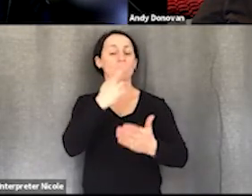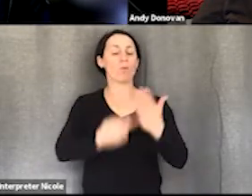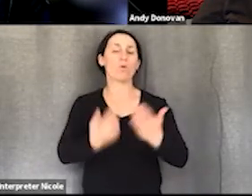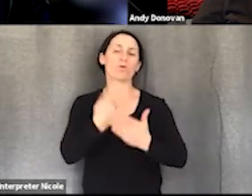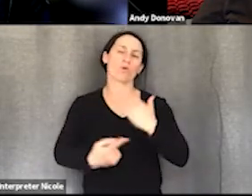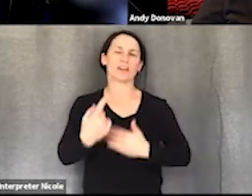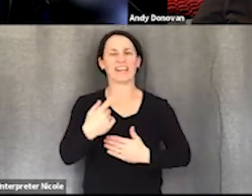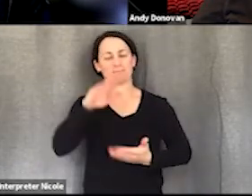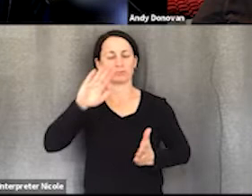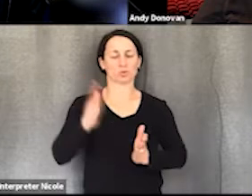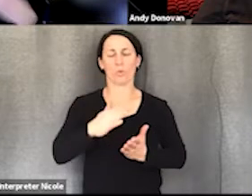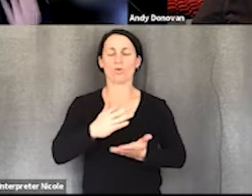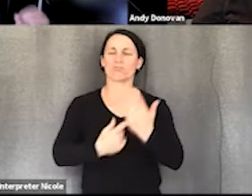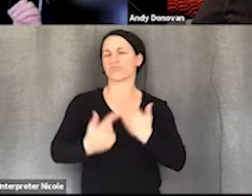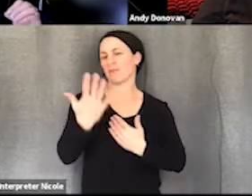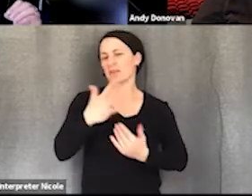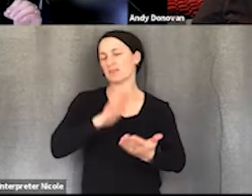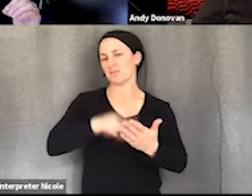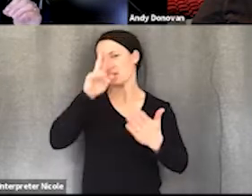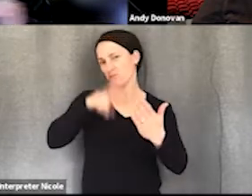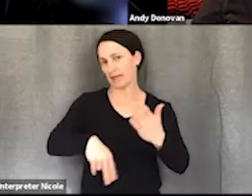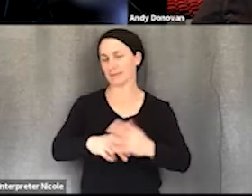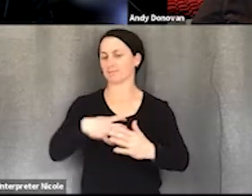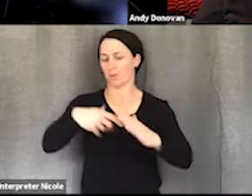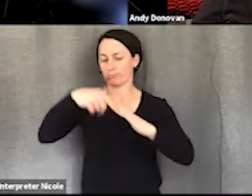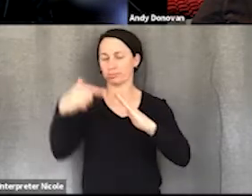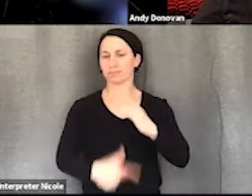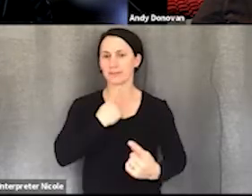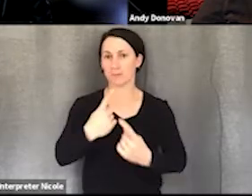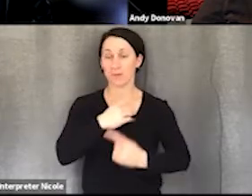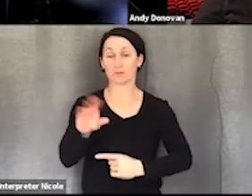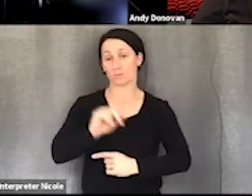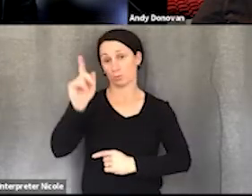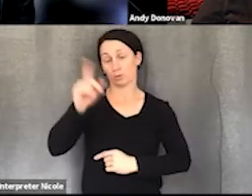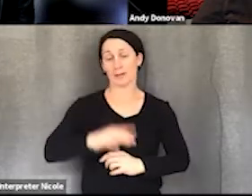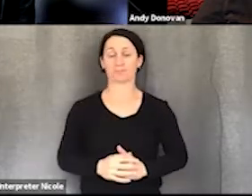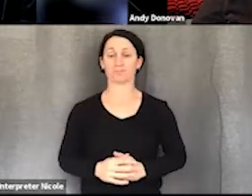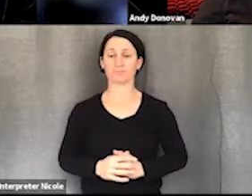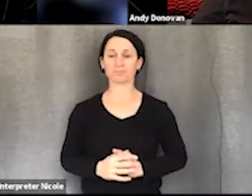and we will have more detail on what we are discussing today.